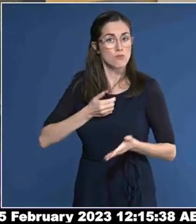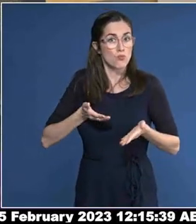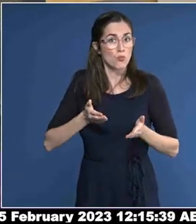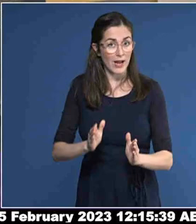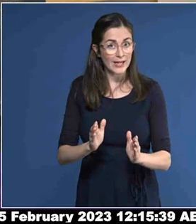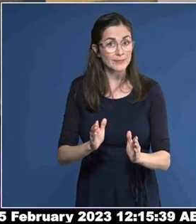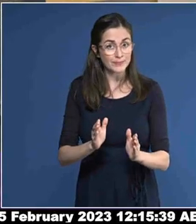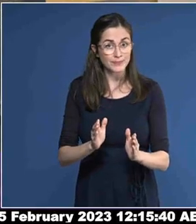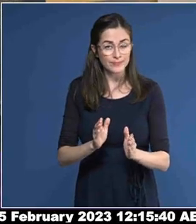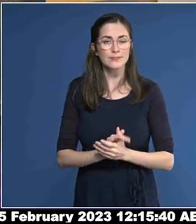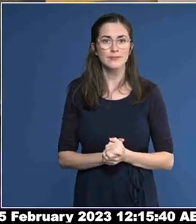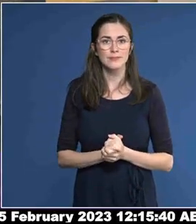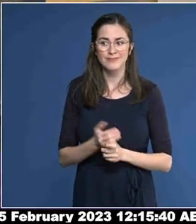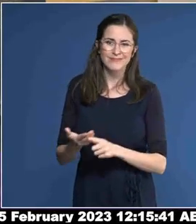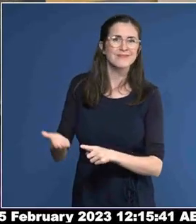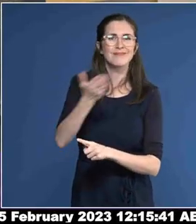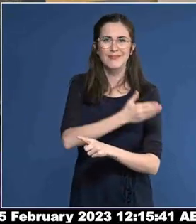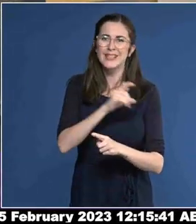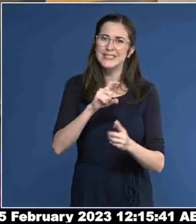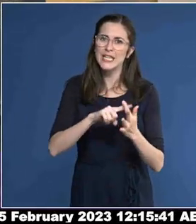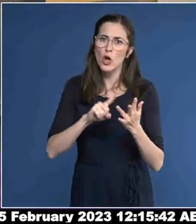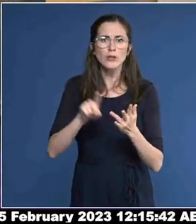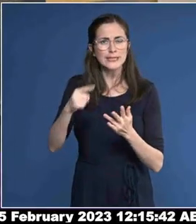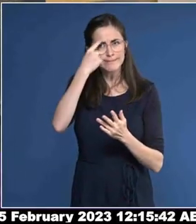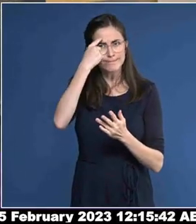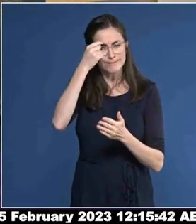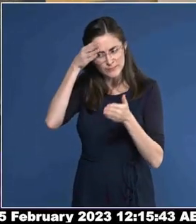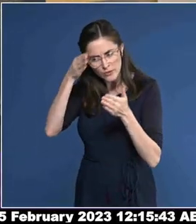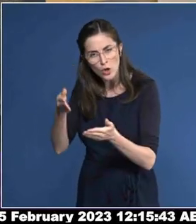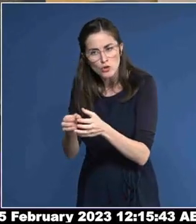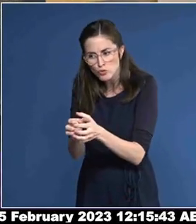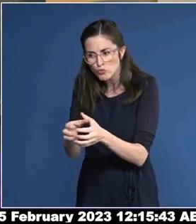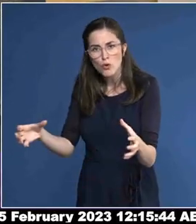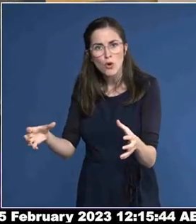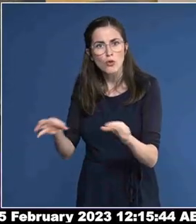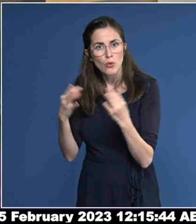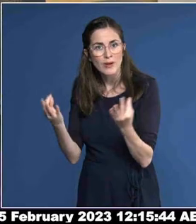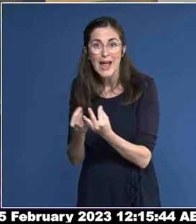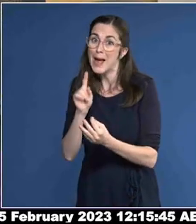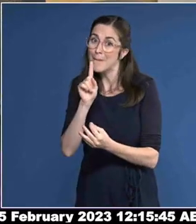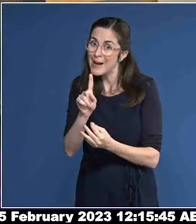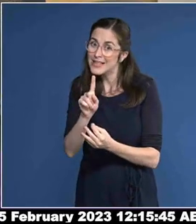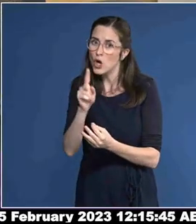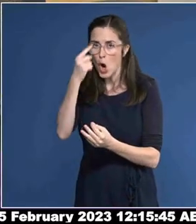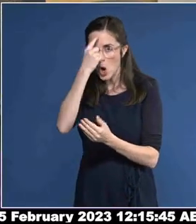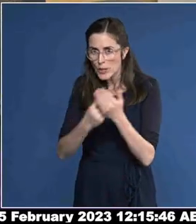former CEO's focus was on growth which was measured by financial growth. So those concessions were made.